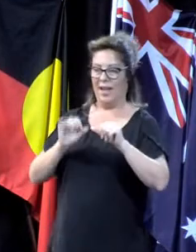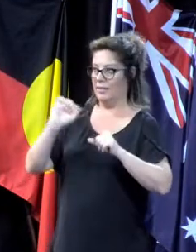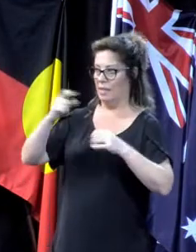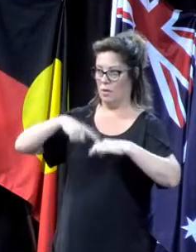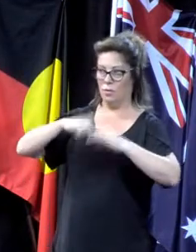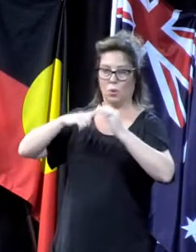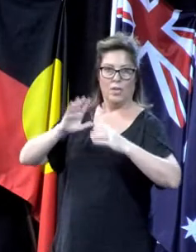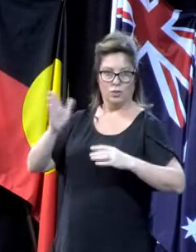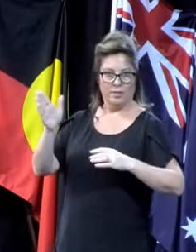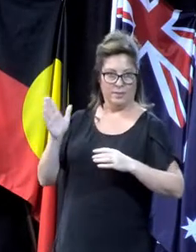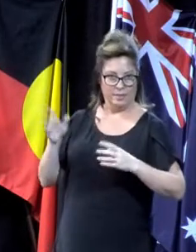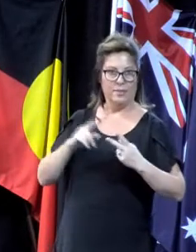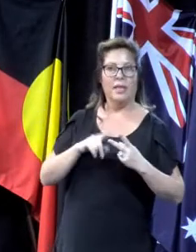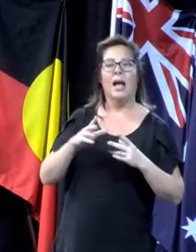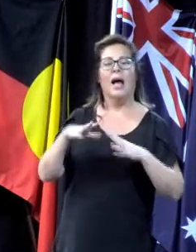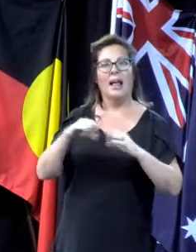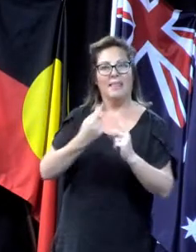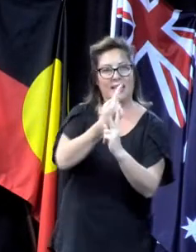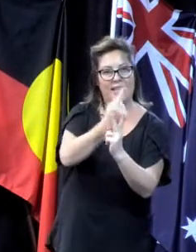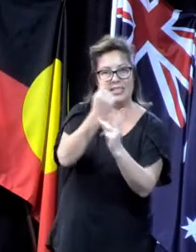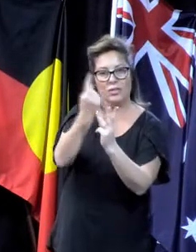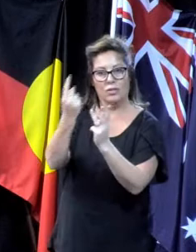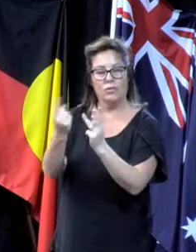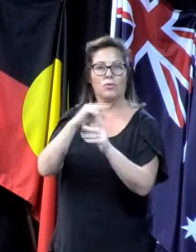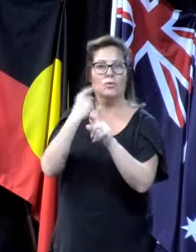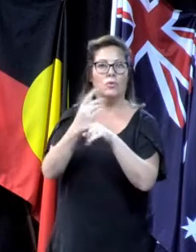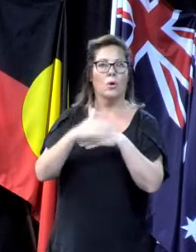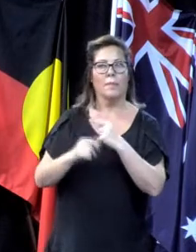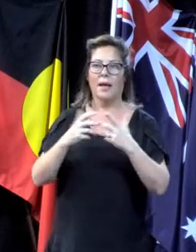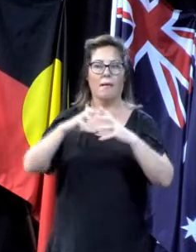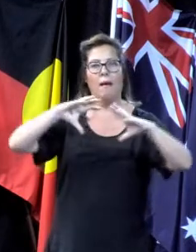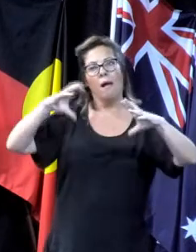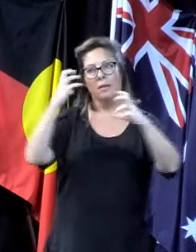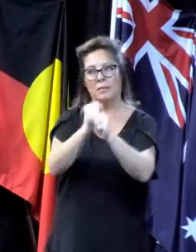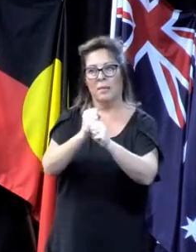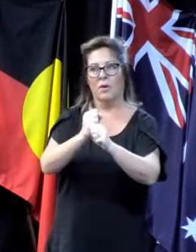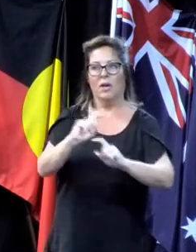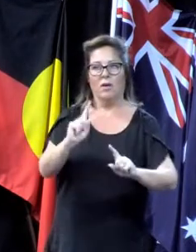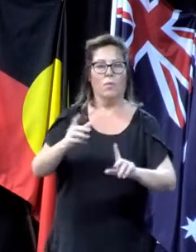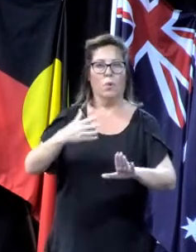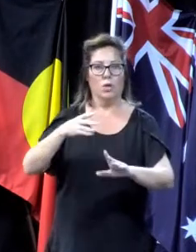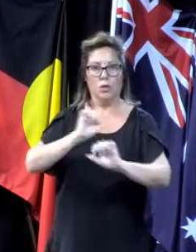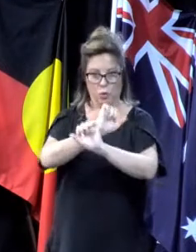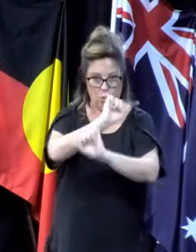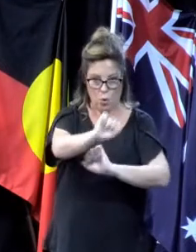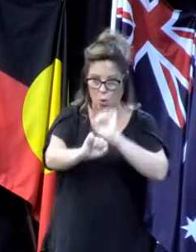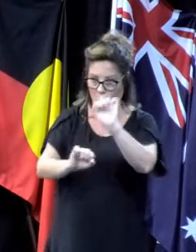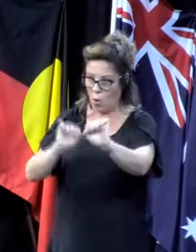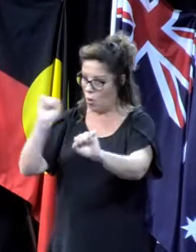by the commissioners. Then, you will each have an opportunity, for a few minutes, to give us a summary of how your schools - what your schools have done